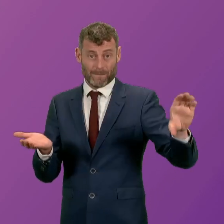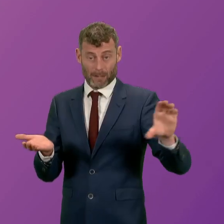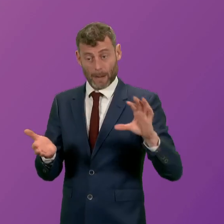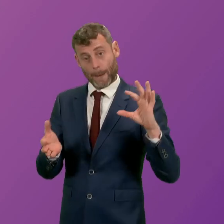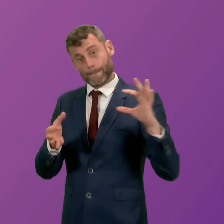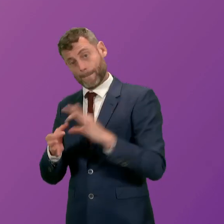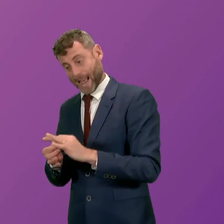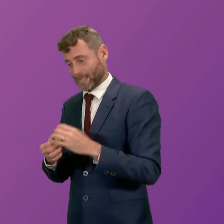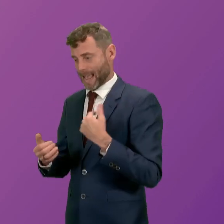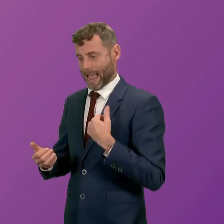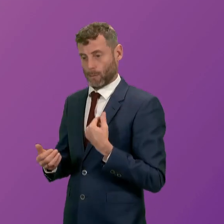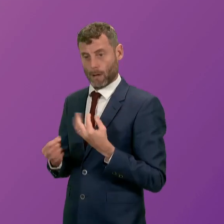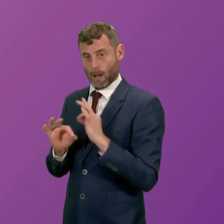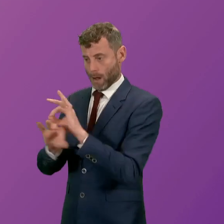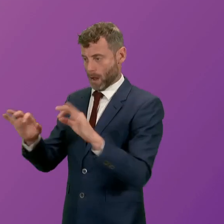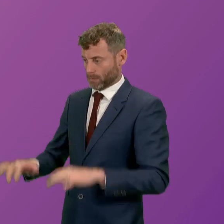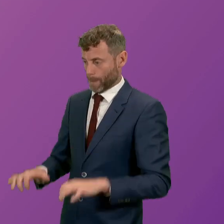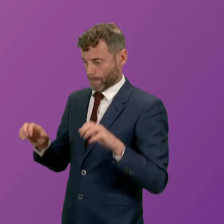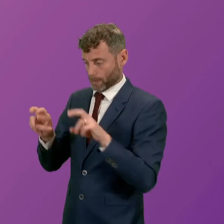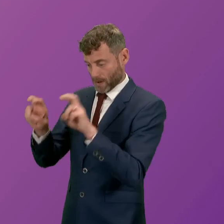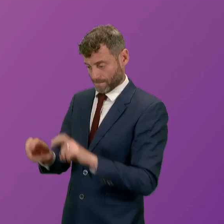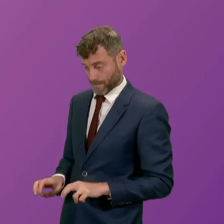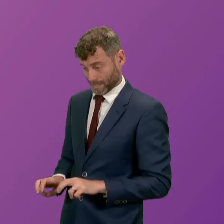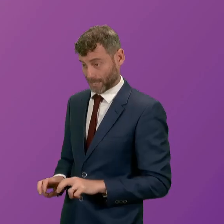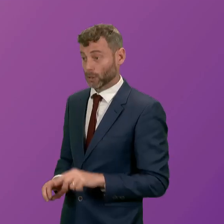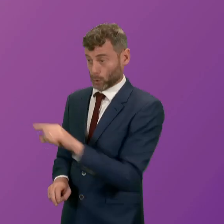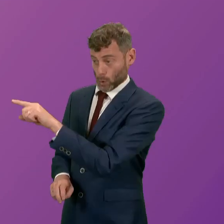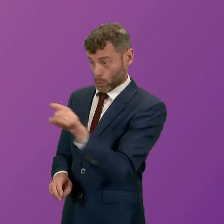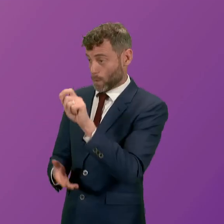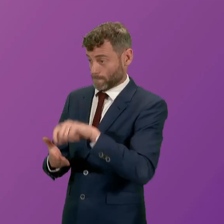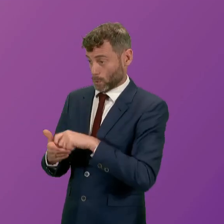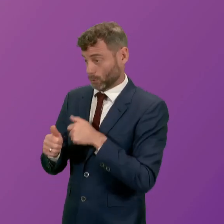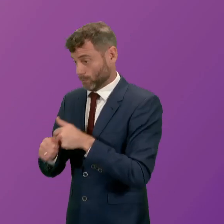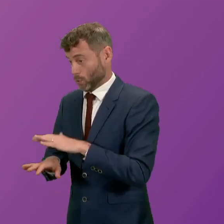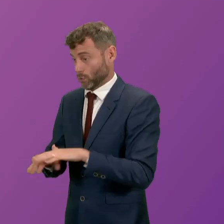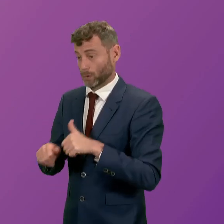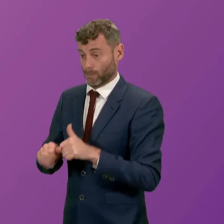to support the allocations of funding that the Government made to cover such services.